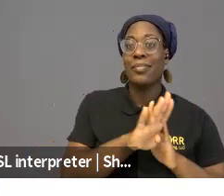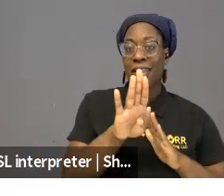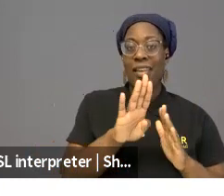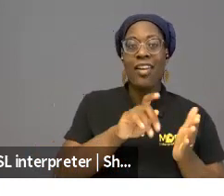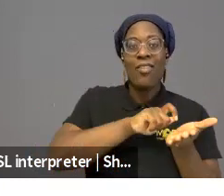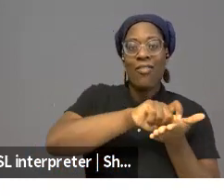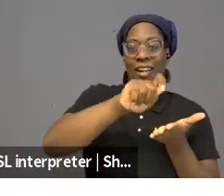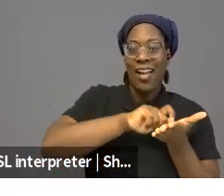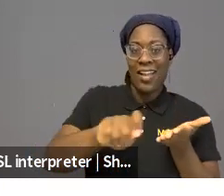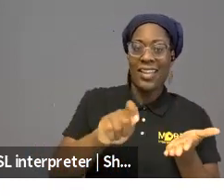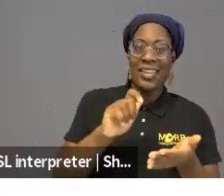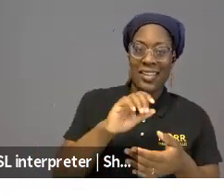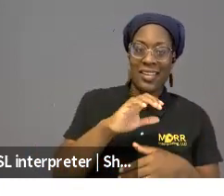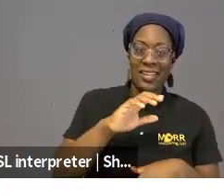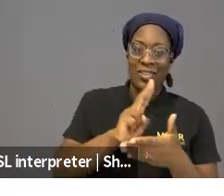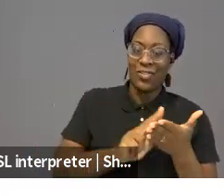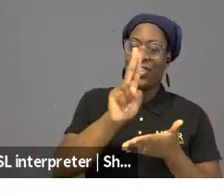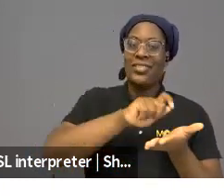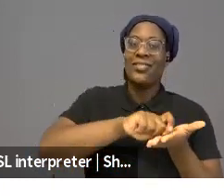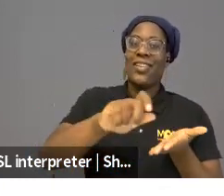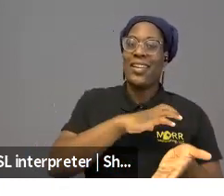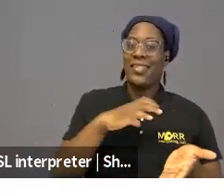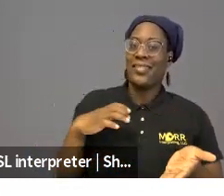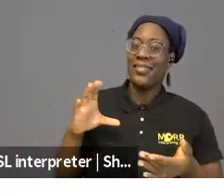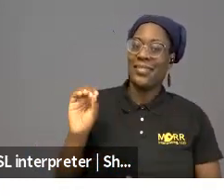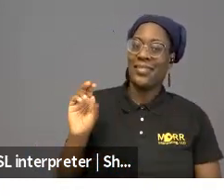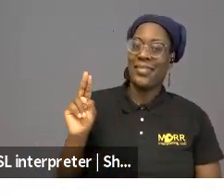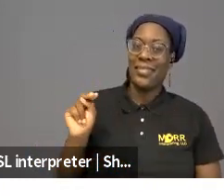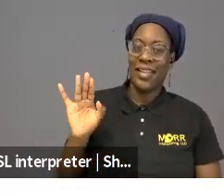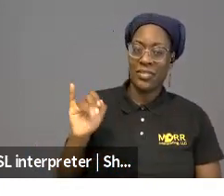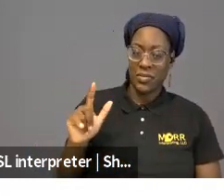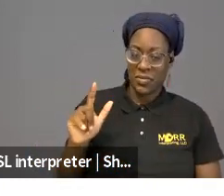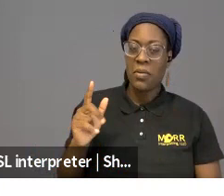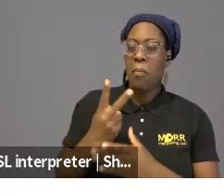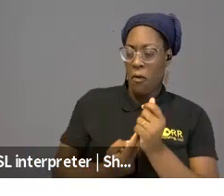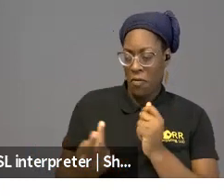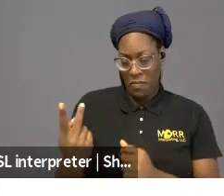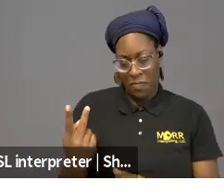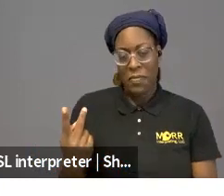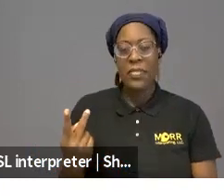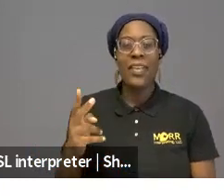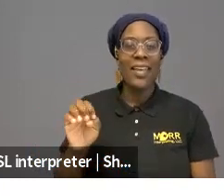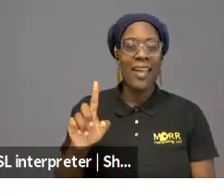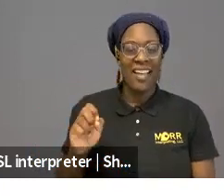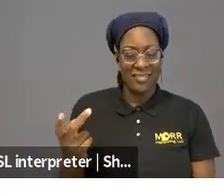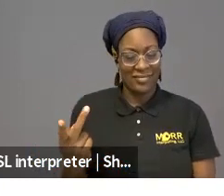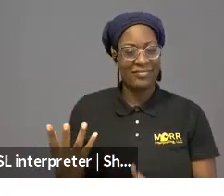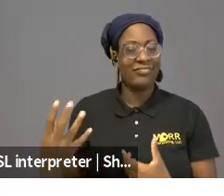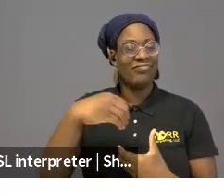upper administration-- that we can cultivate those relationships and finally get some more support from other folks on campus too. [Beth]